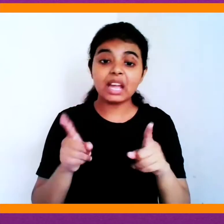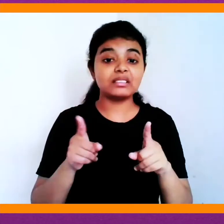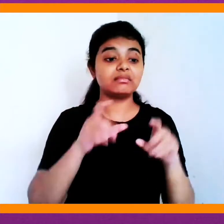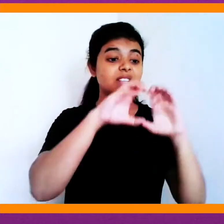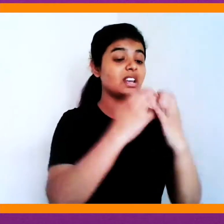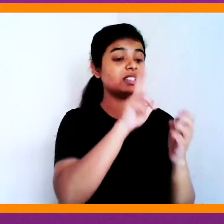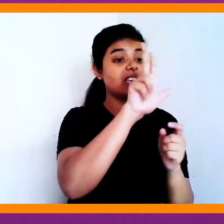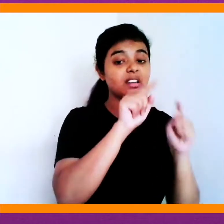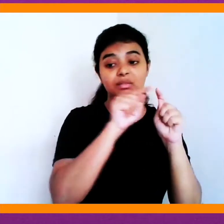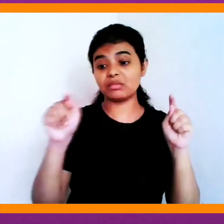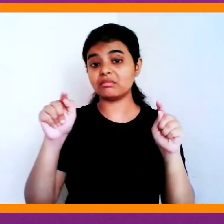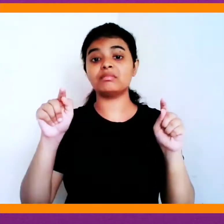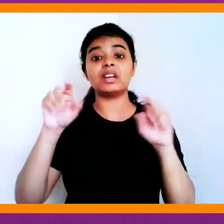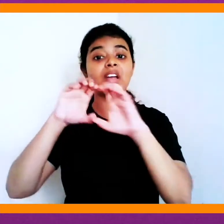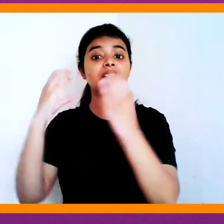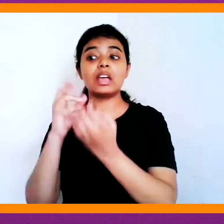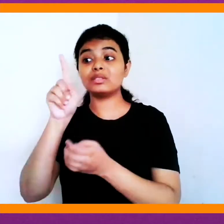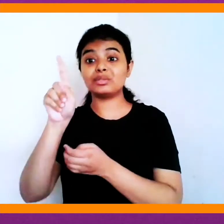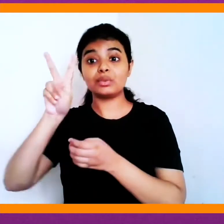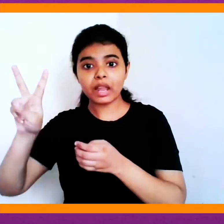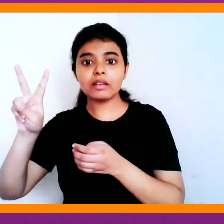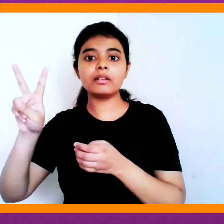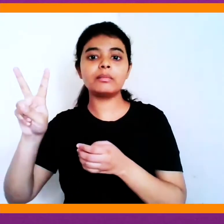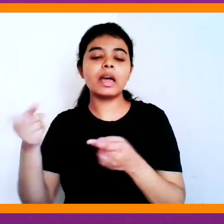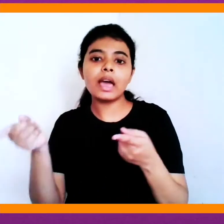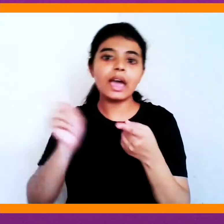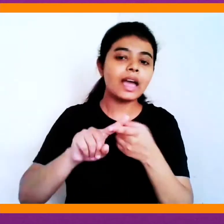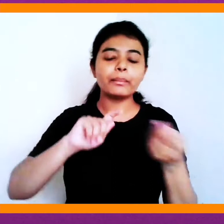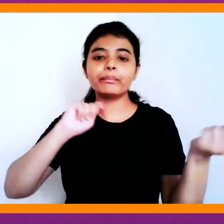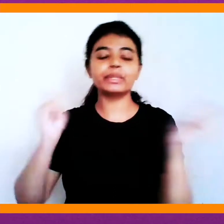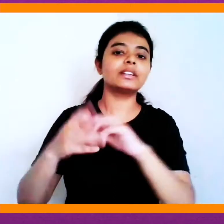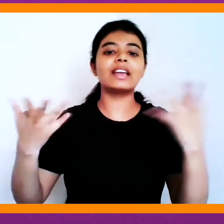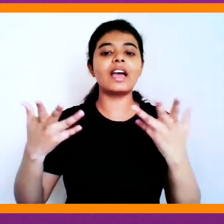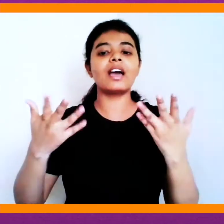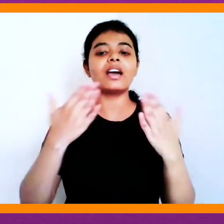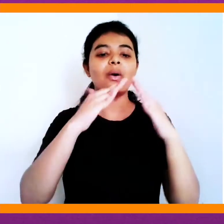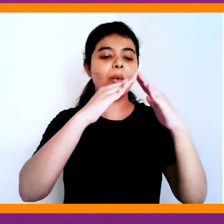time of your class 8 9 10 11 12 the first thing that happens is your physical activity cuts down